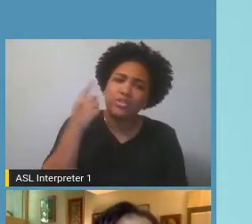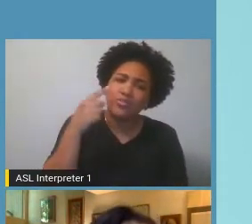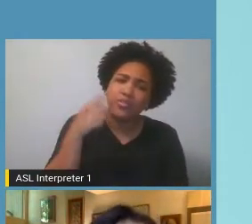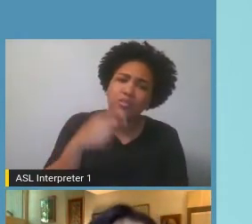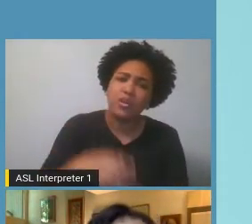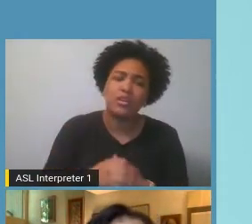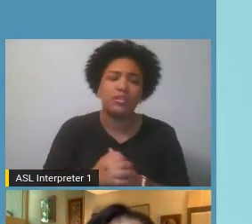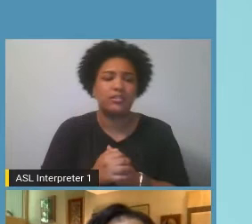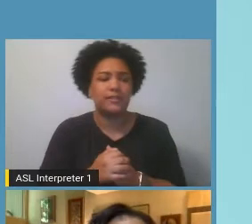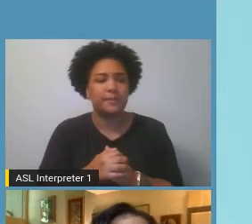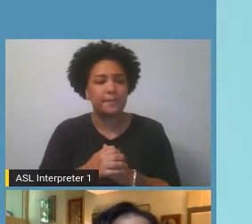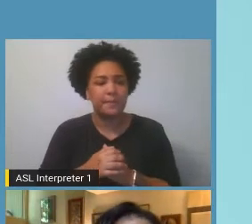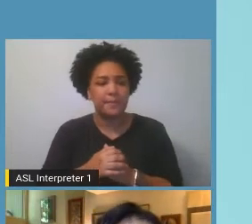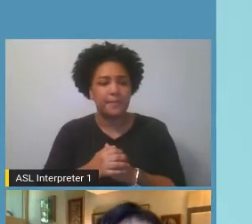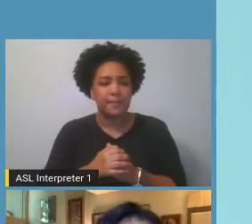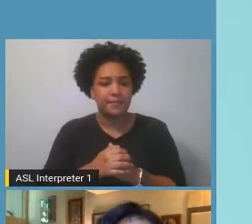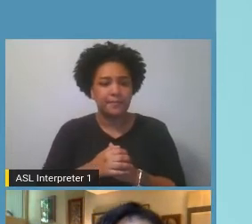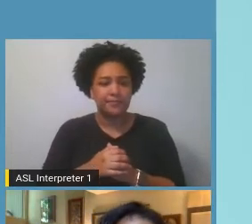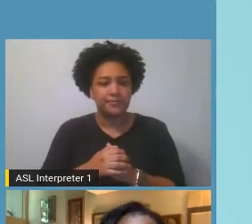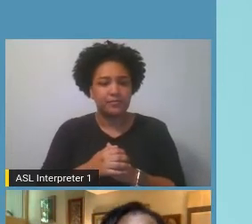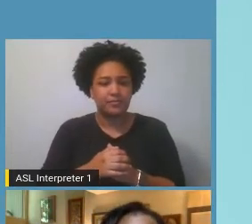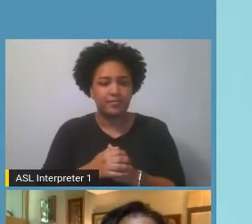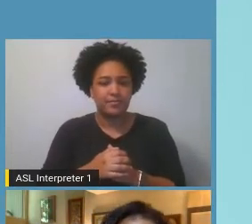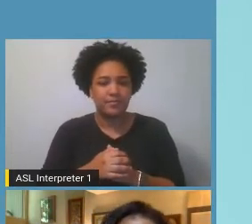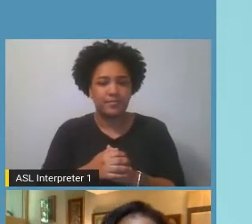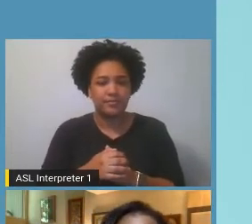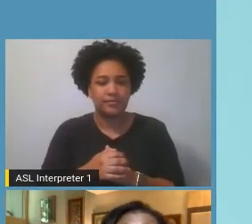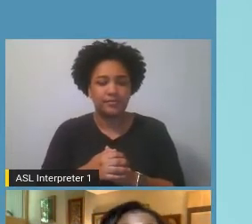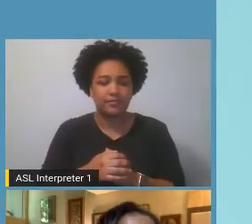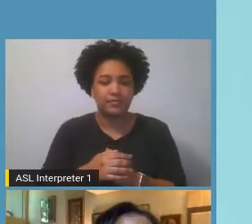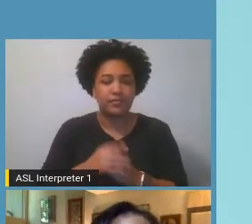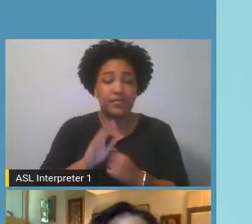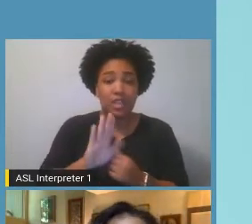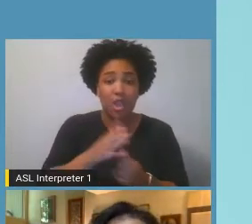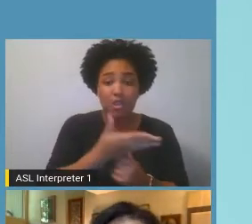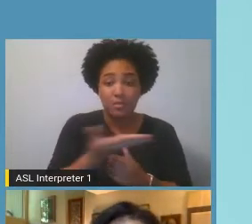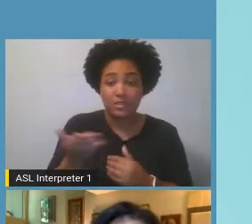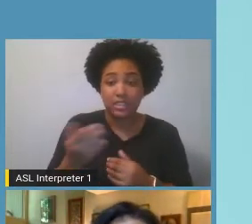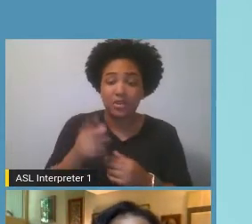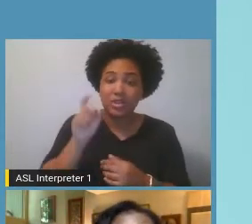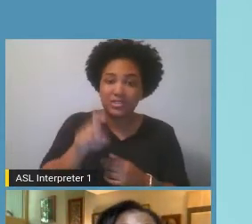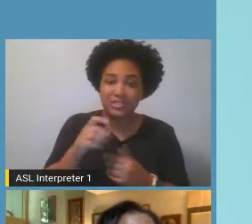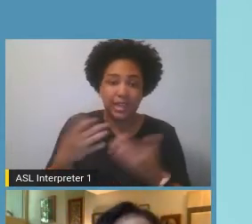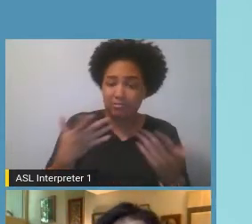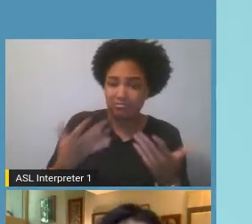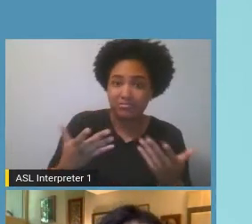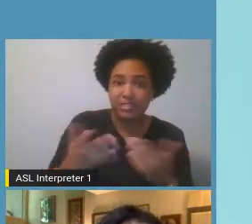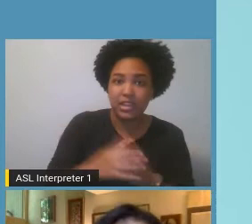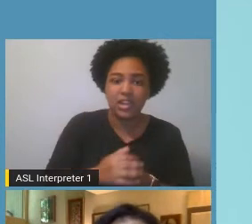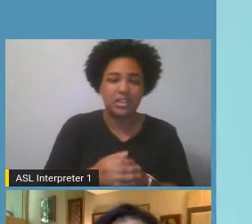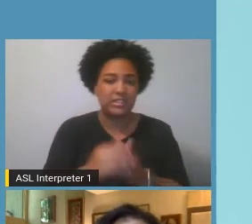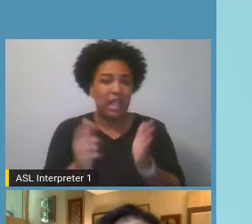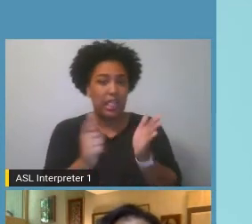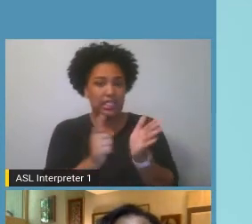Are these materials in need of preservation? Are there any legal issues? Is this project feasible?